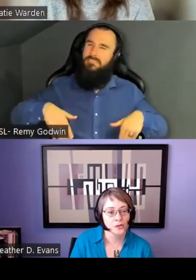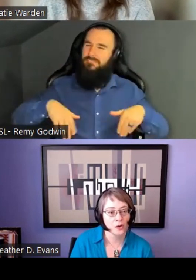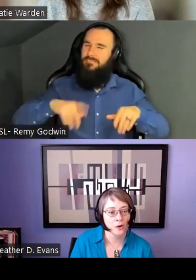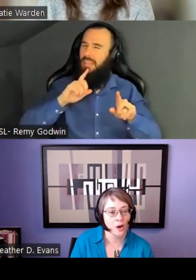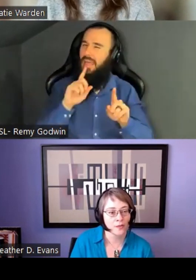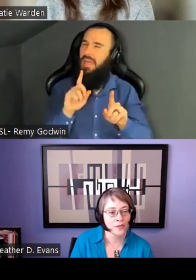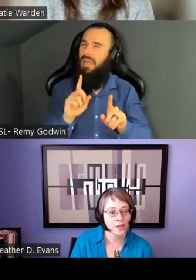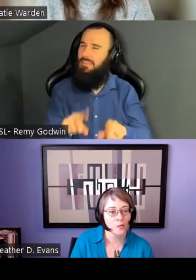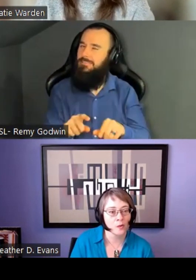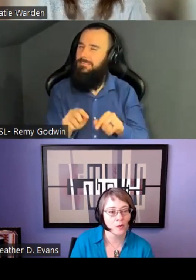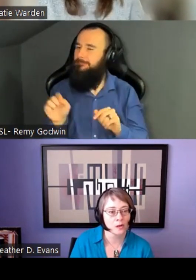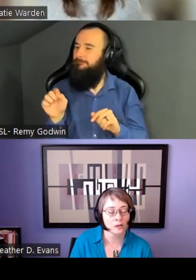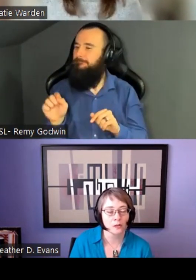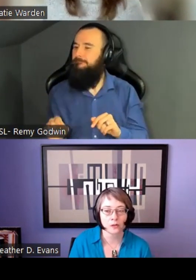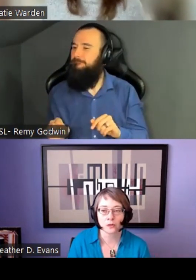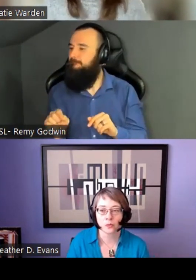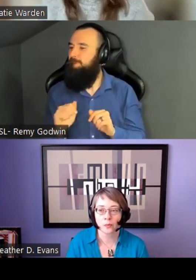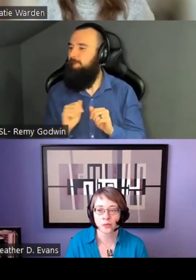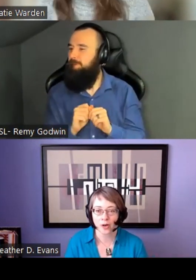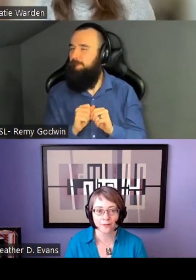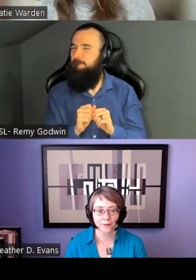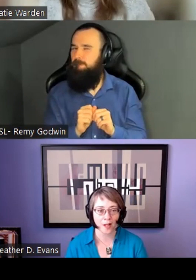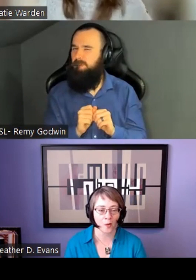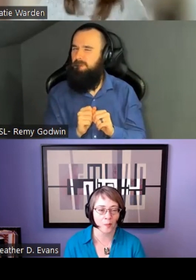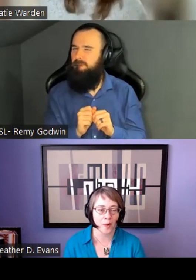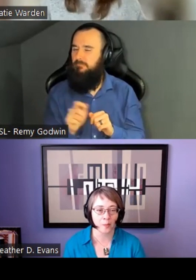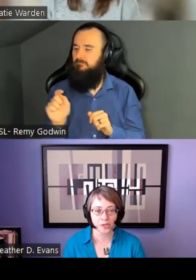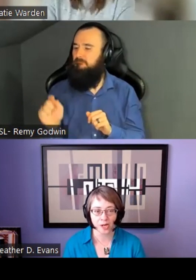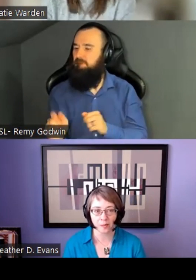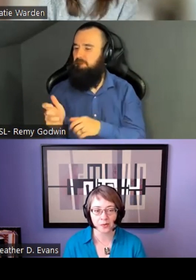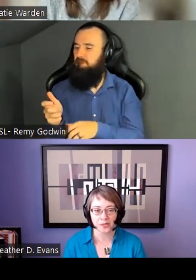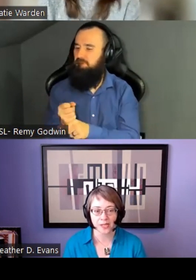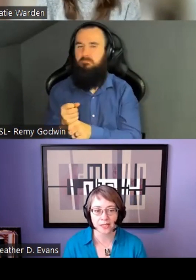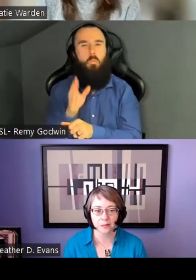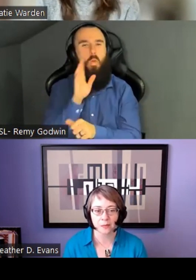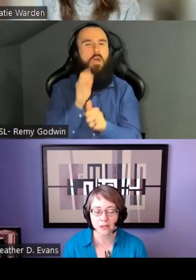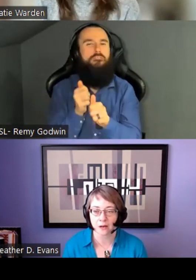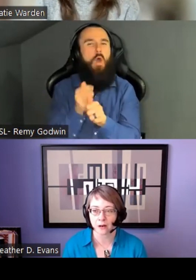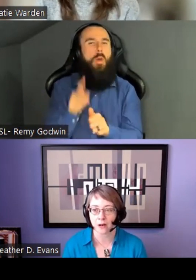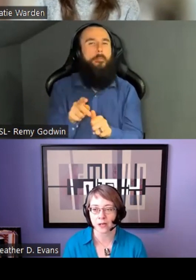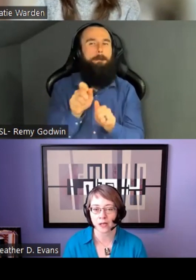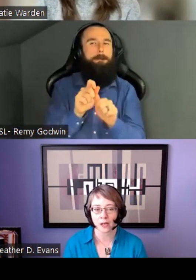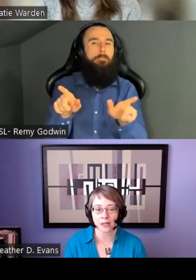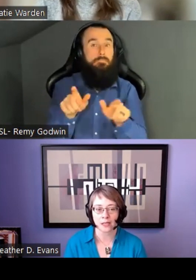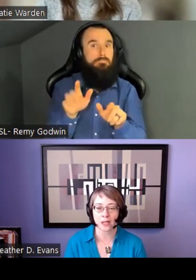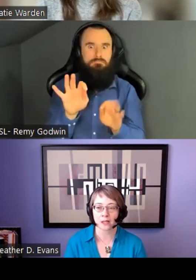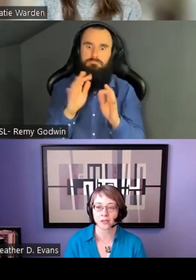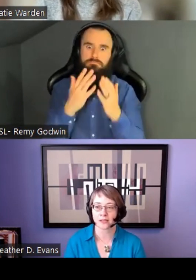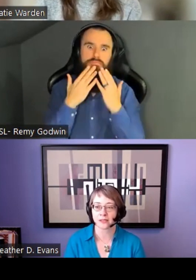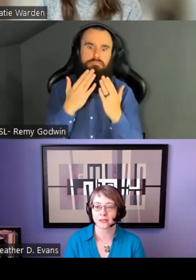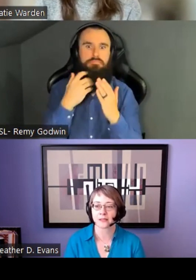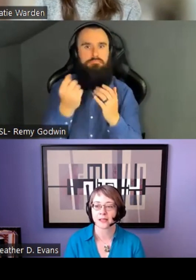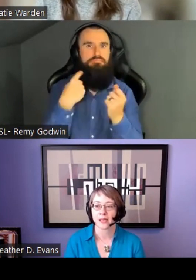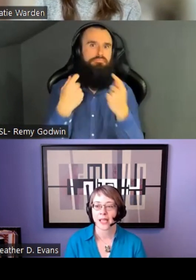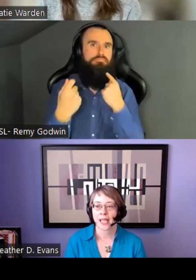and so I think we will try to follow up. I appreciate people sending me their email addresses.